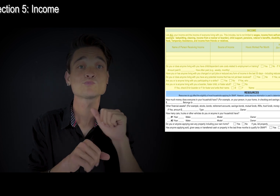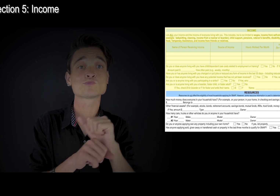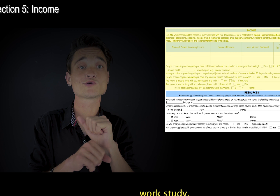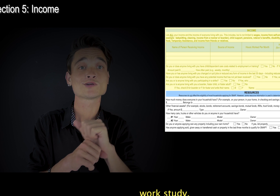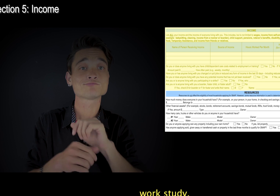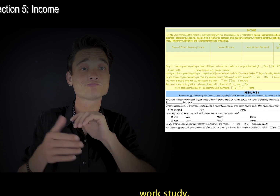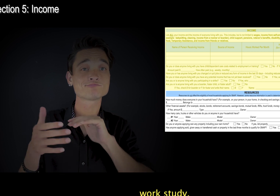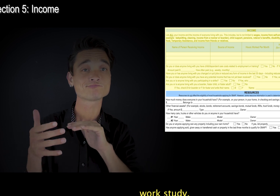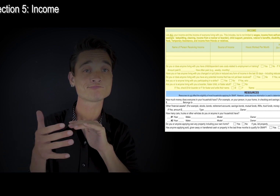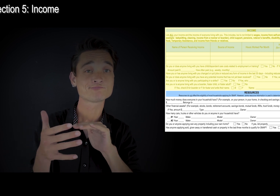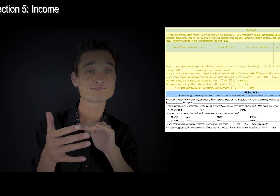work study,